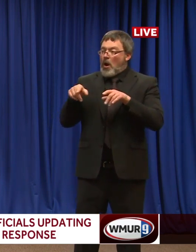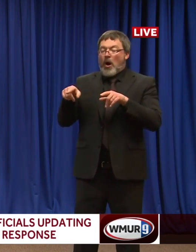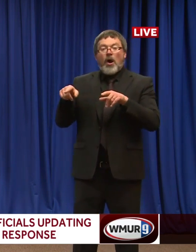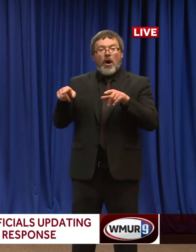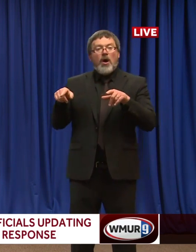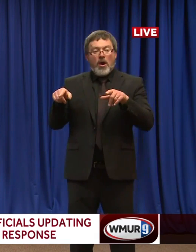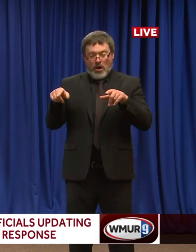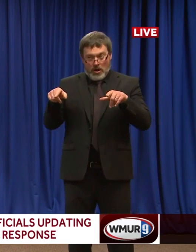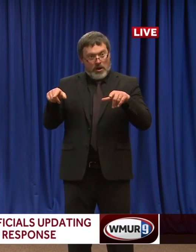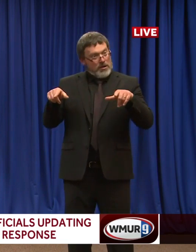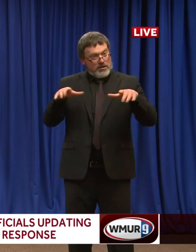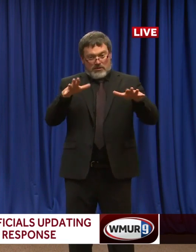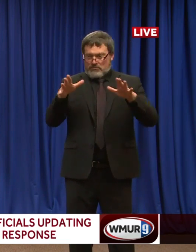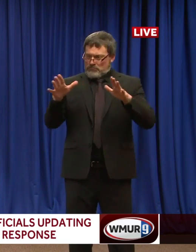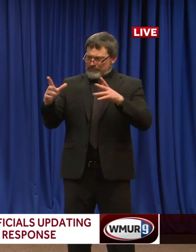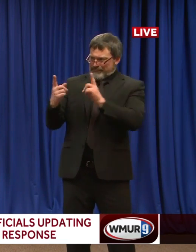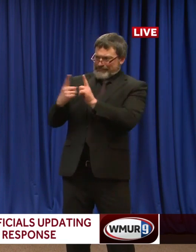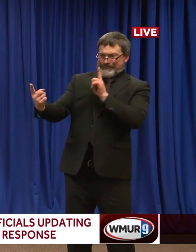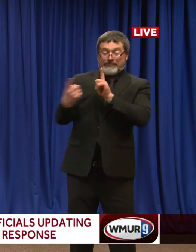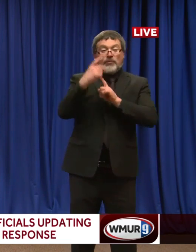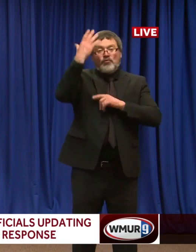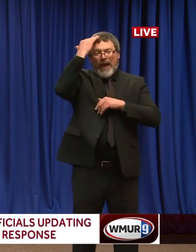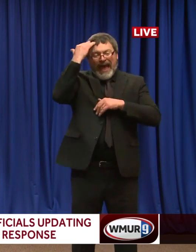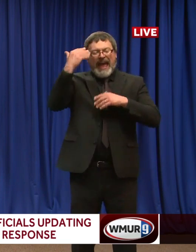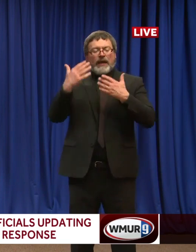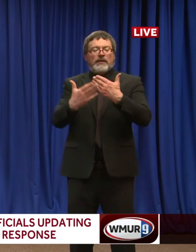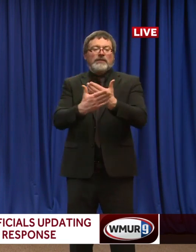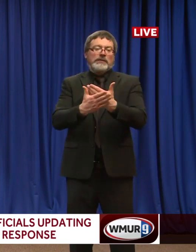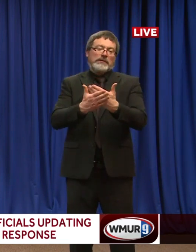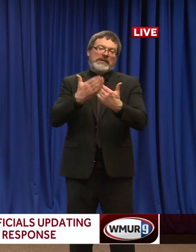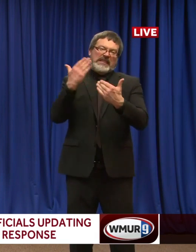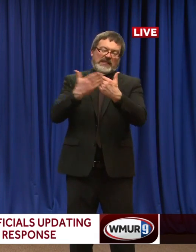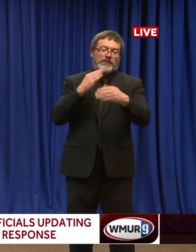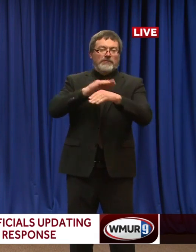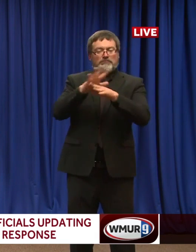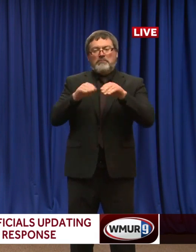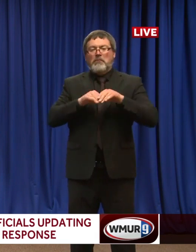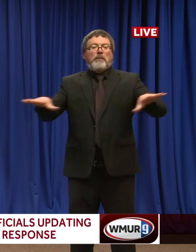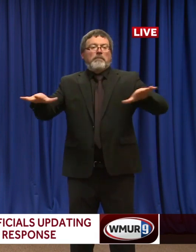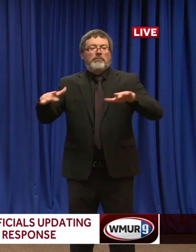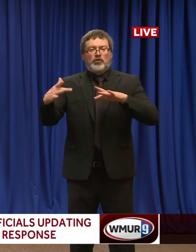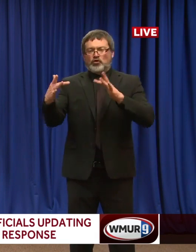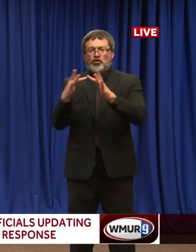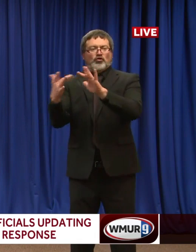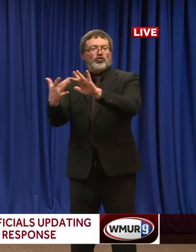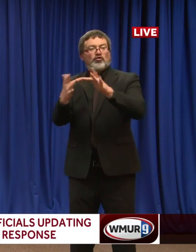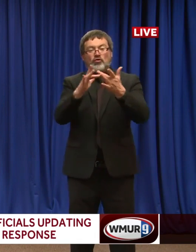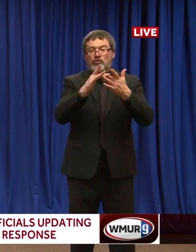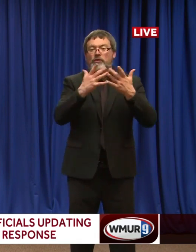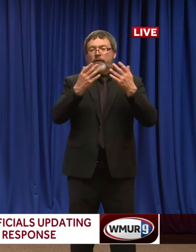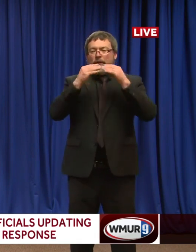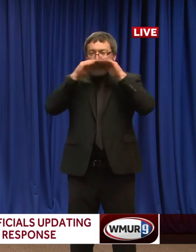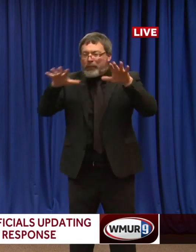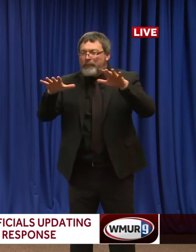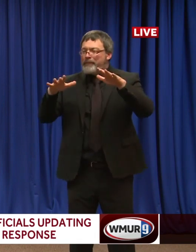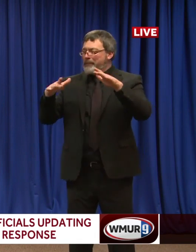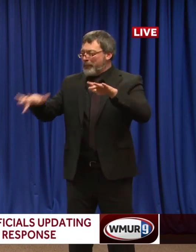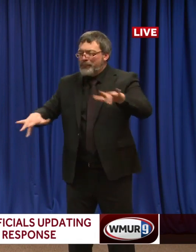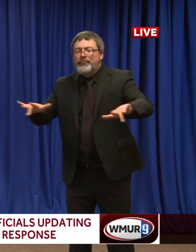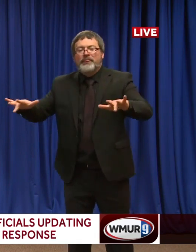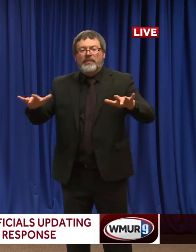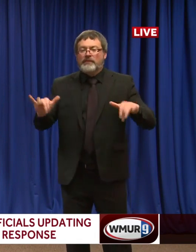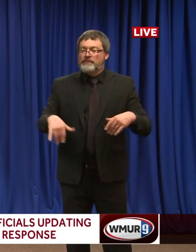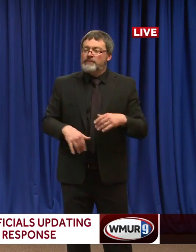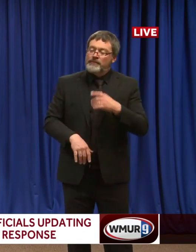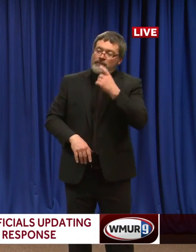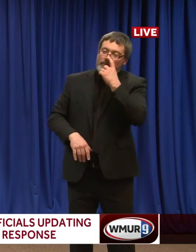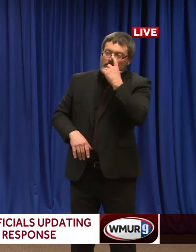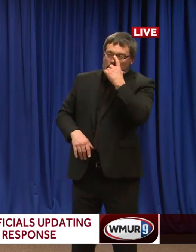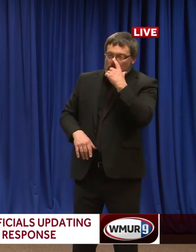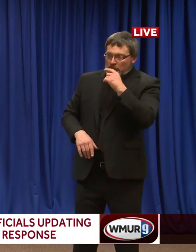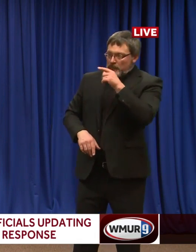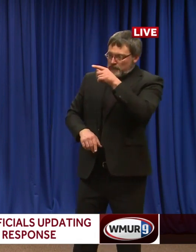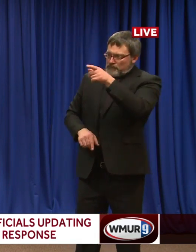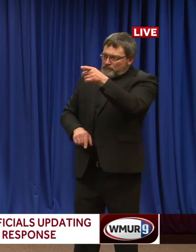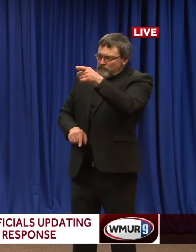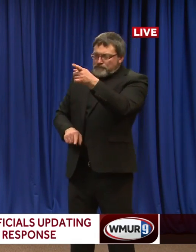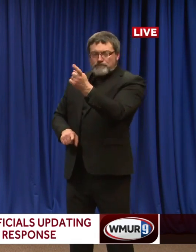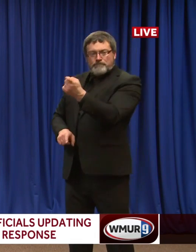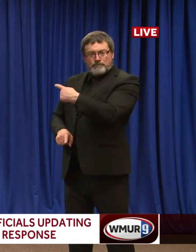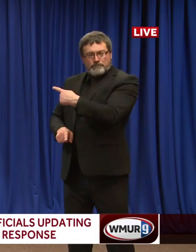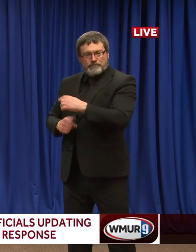STREET, FOR EXAMPLE, ANY WE BELIEVE THE VIRUS IS CIRCULATING IN OUR COMMUNITIES AND THE REASON FOR THE SOCIAL DISTANCING IS THAT IS TO HELP PREVENT TRANSMISSION FROM PERSON TO